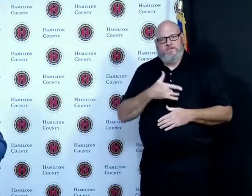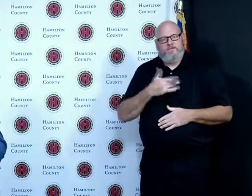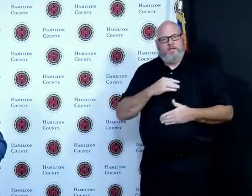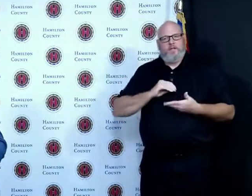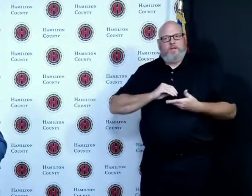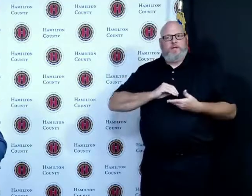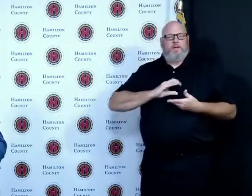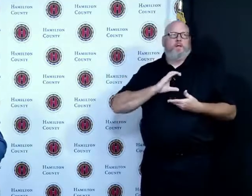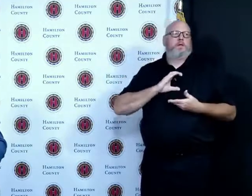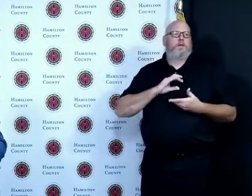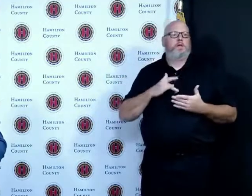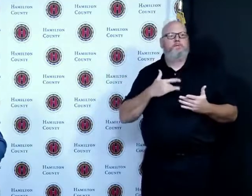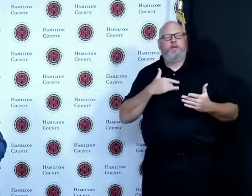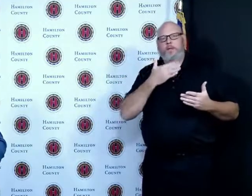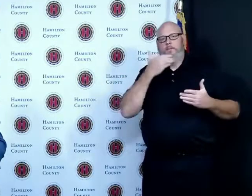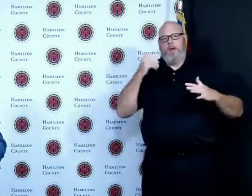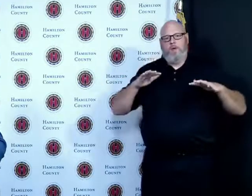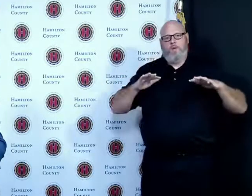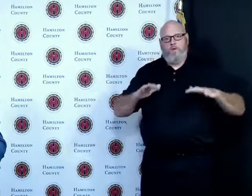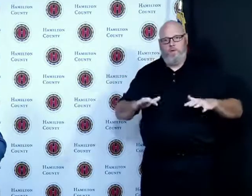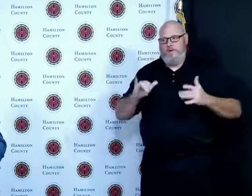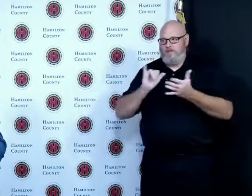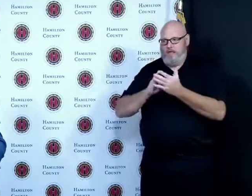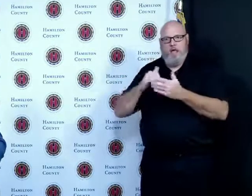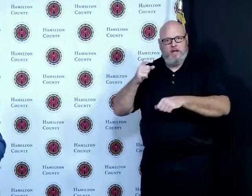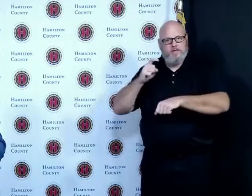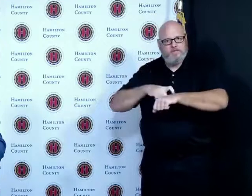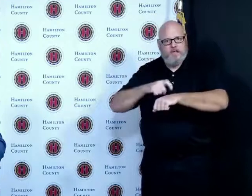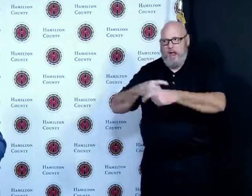my team is really uplifted but from some of the stories that they're receiving